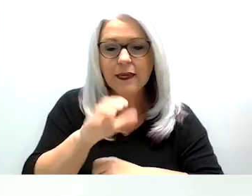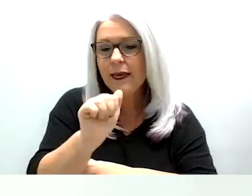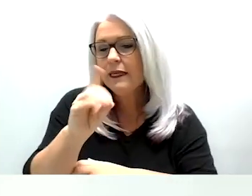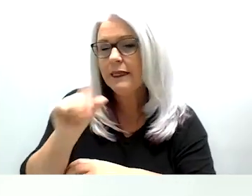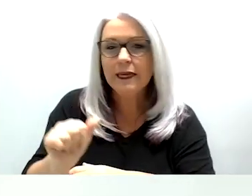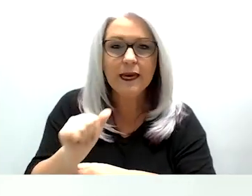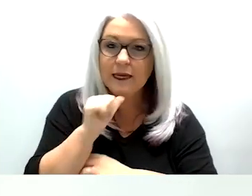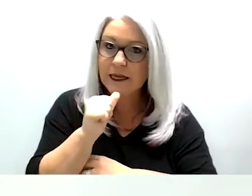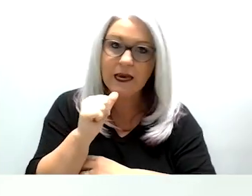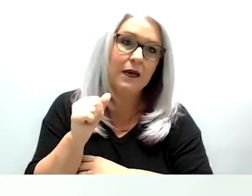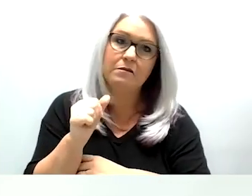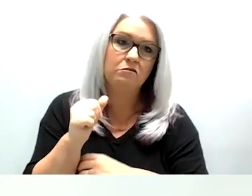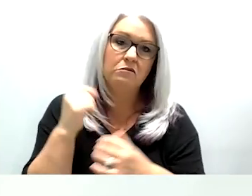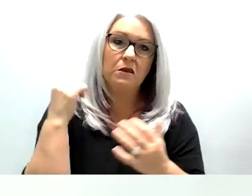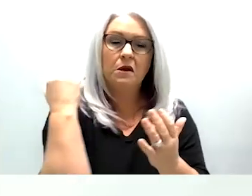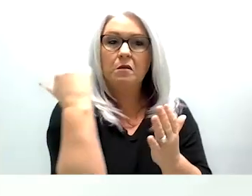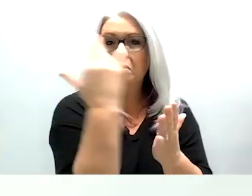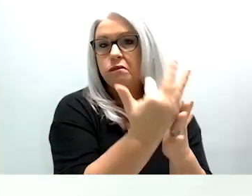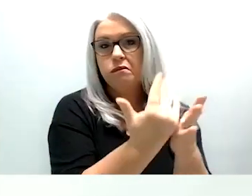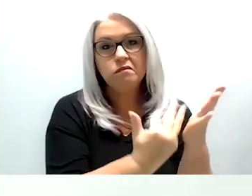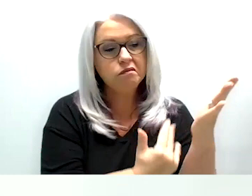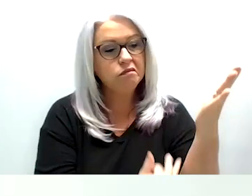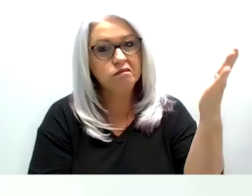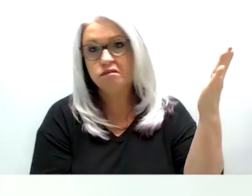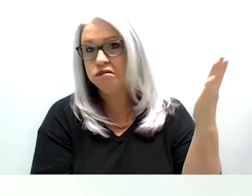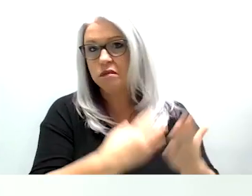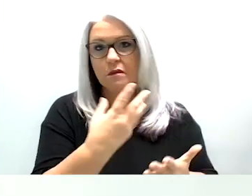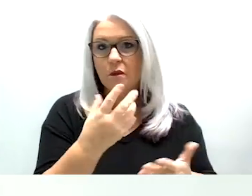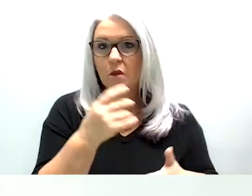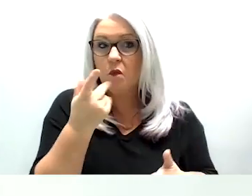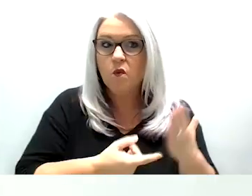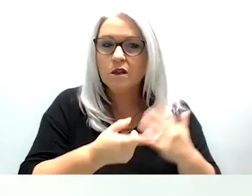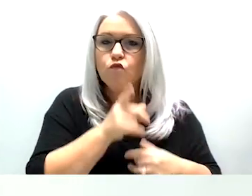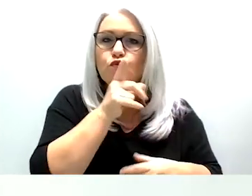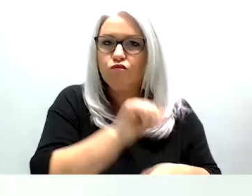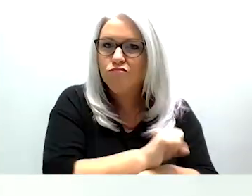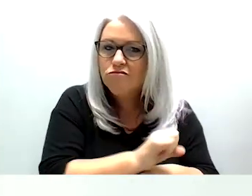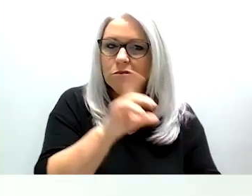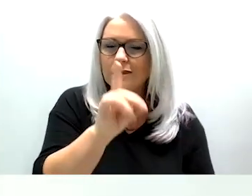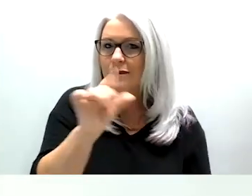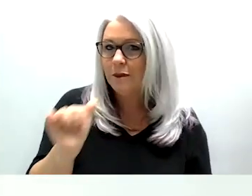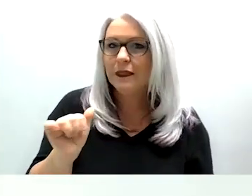know, an exhaustive list of what does or doesn't count as a